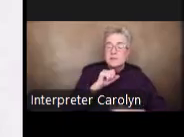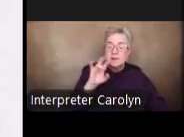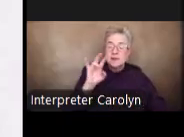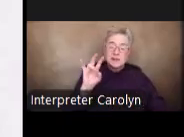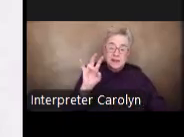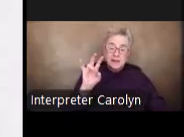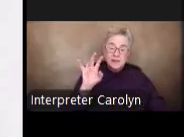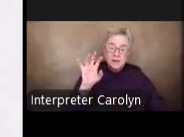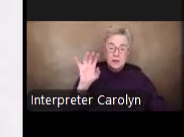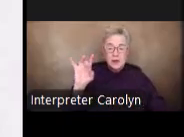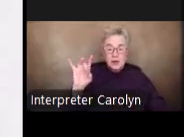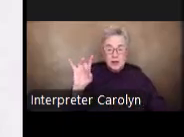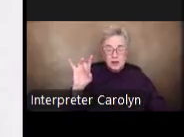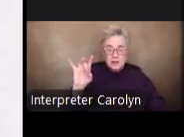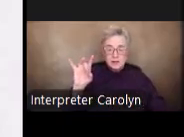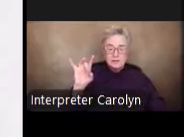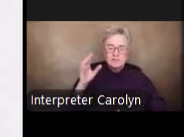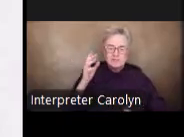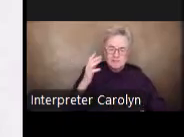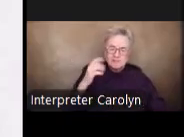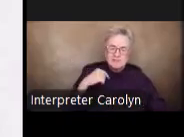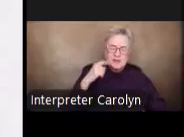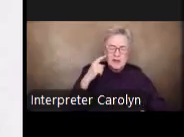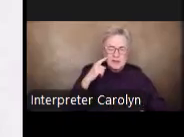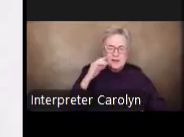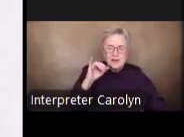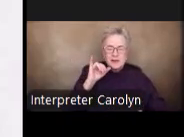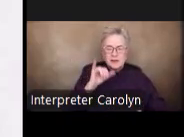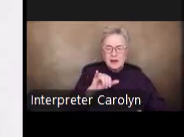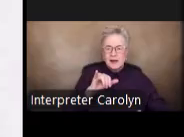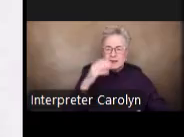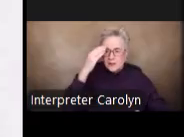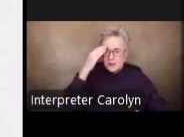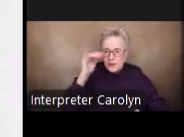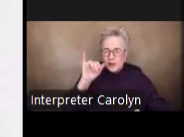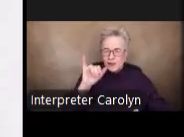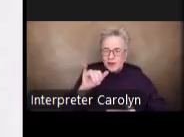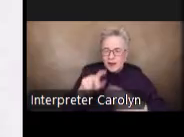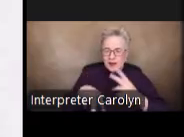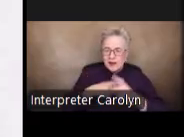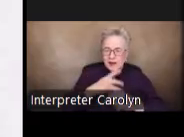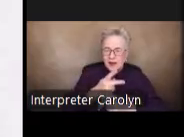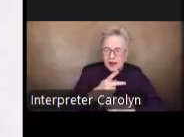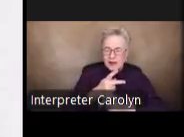And I consider these those fancy finishing fixtures, so we don't